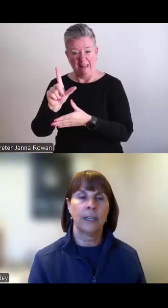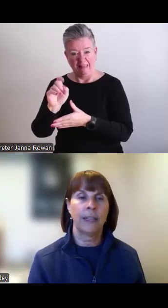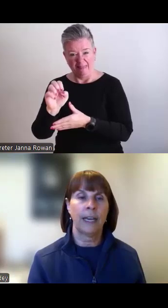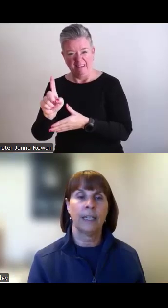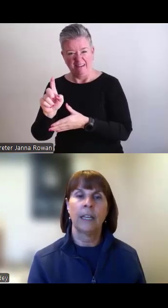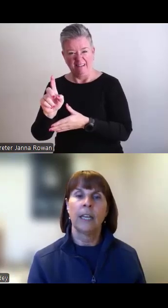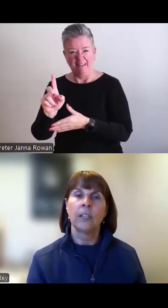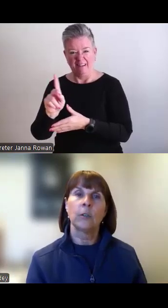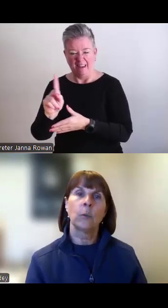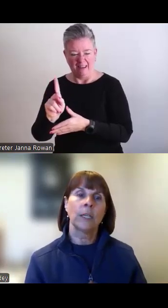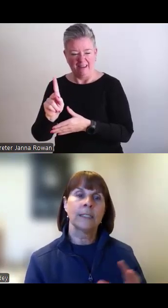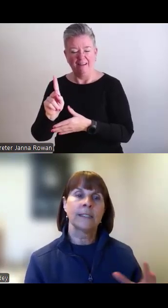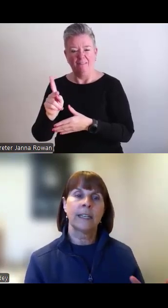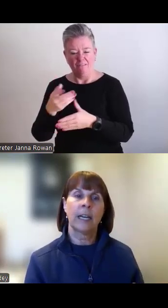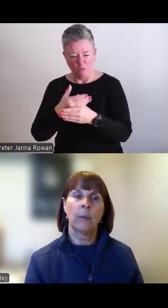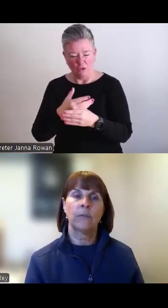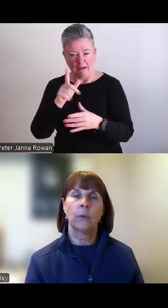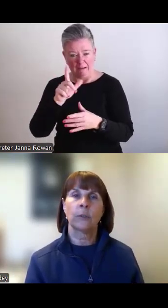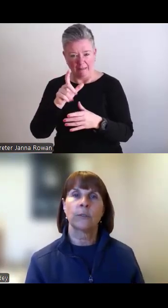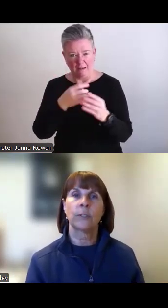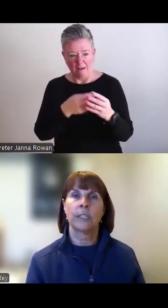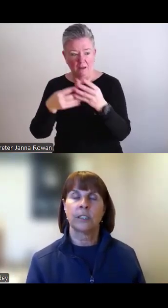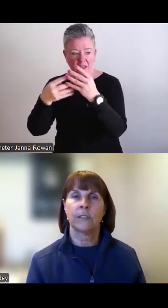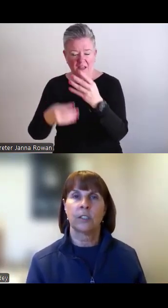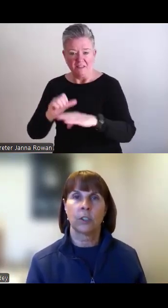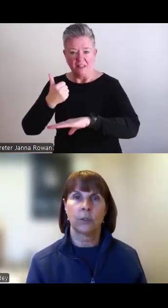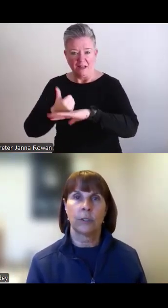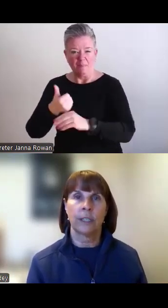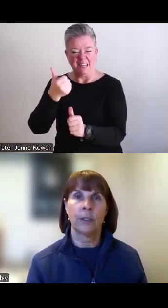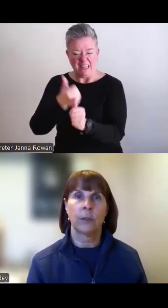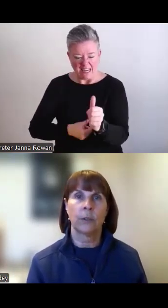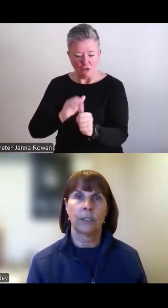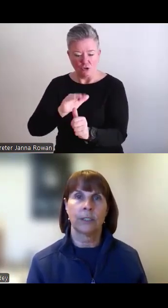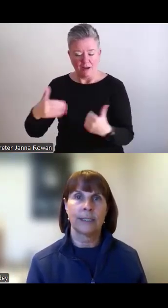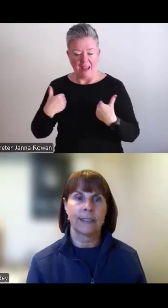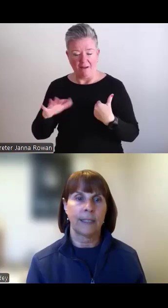to click on that, you'd want to set up folders for each of the children that you're going to